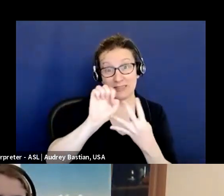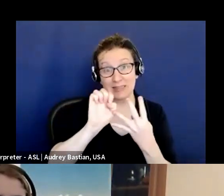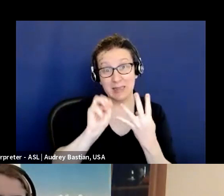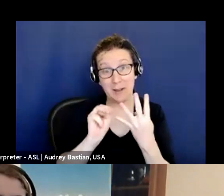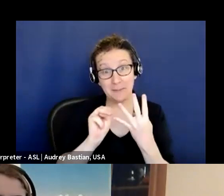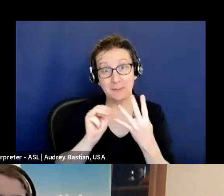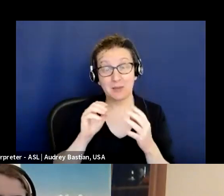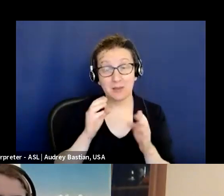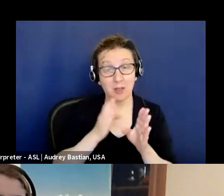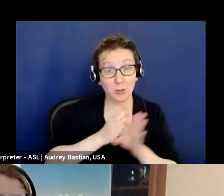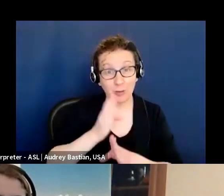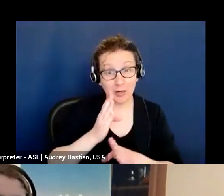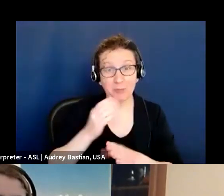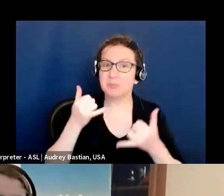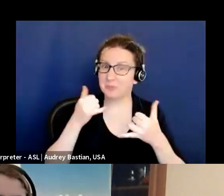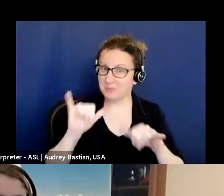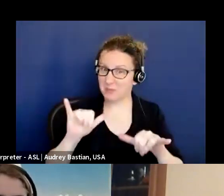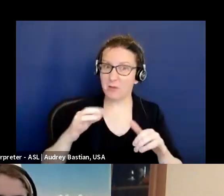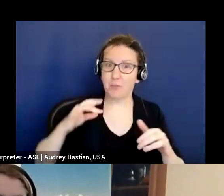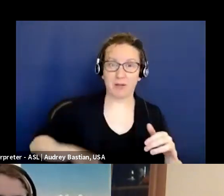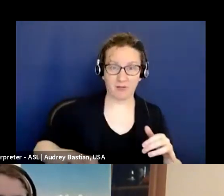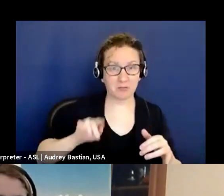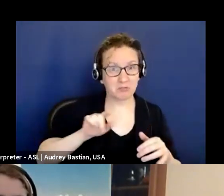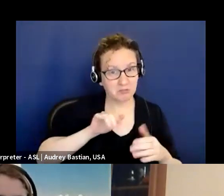Michelle She? >> MICHELLE SHE: